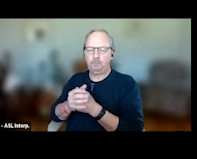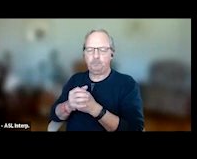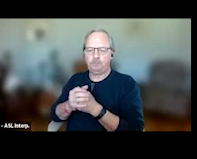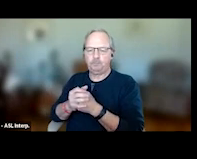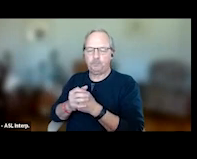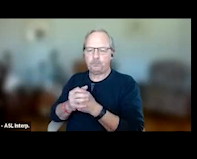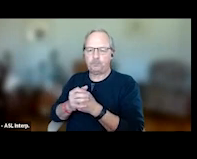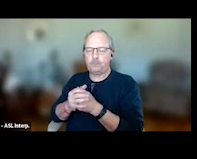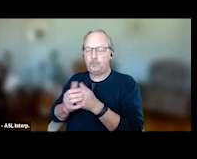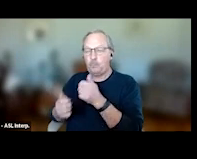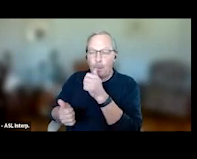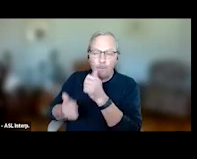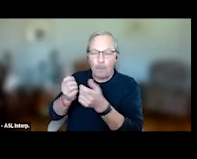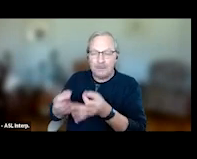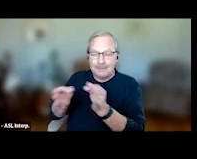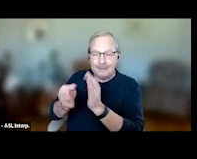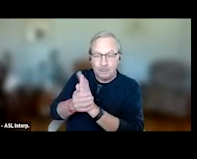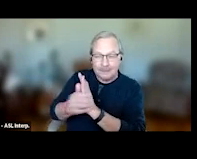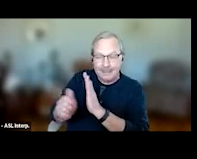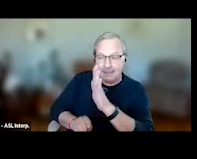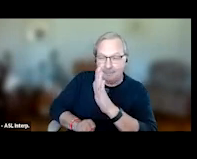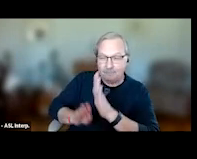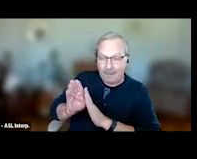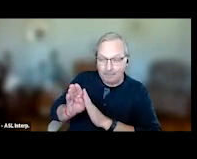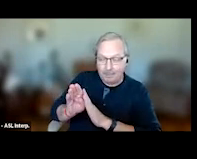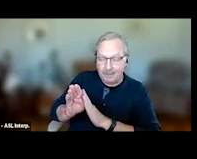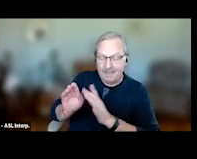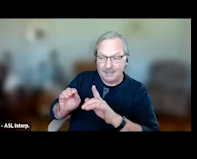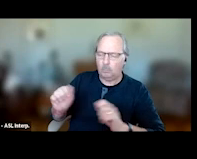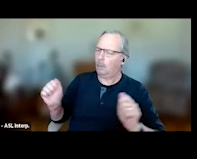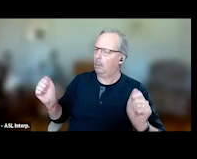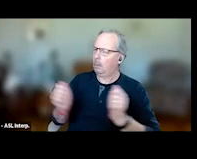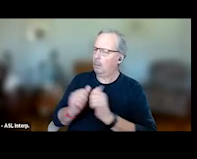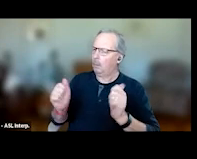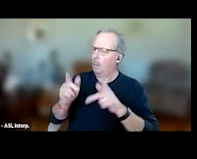The most essential skill we can develop and utilize with all populations is empathy, right?